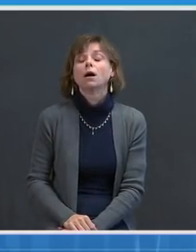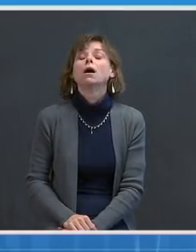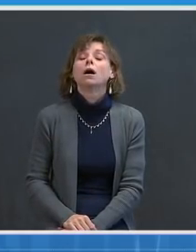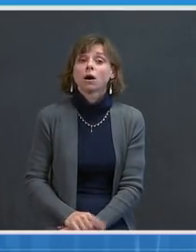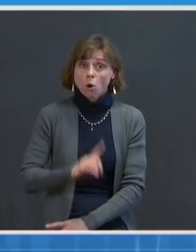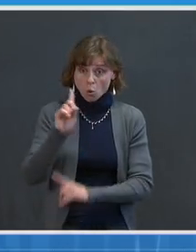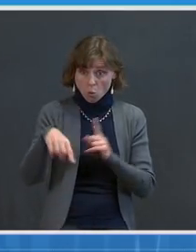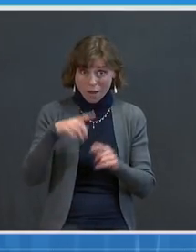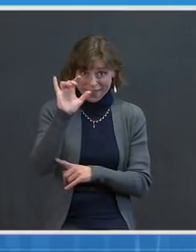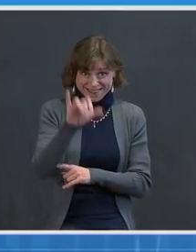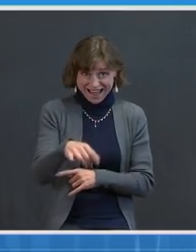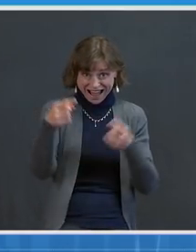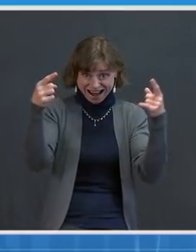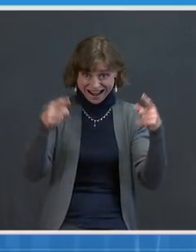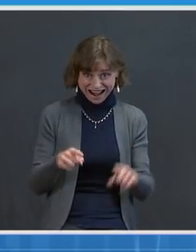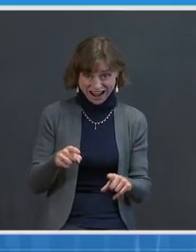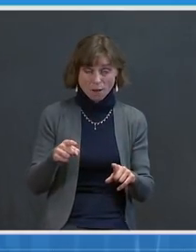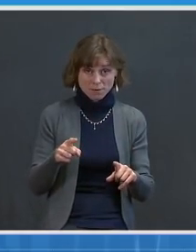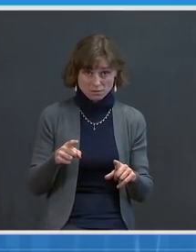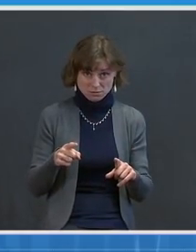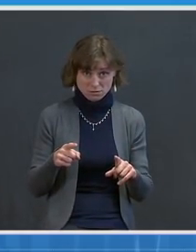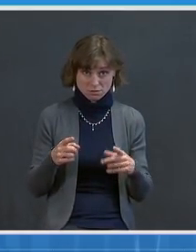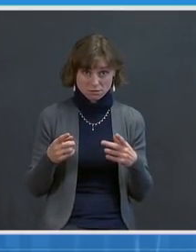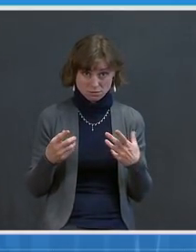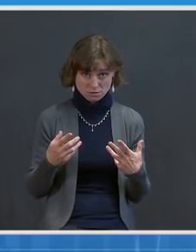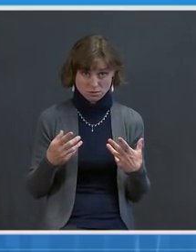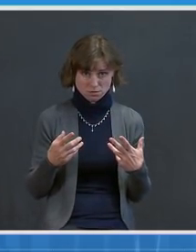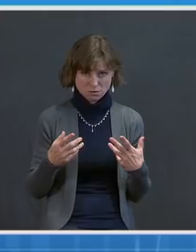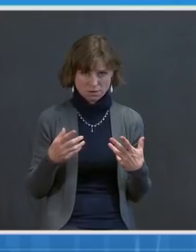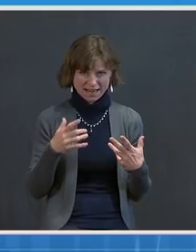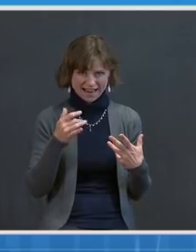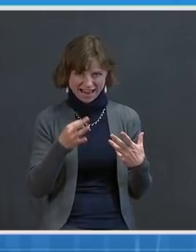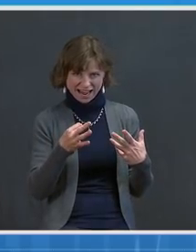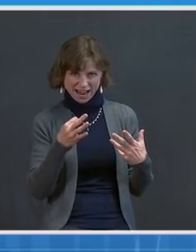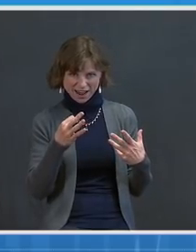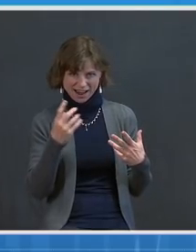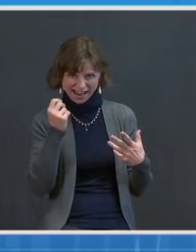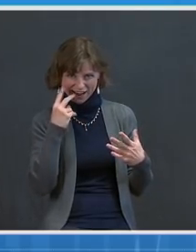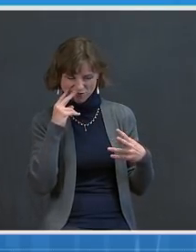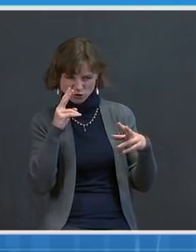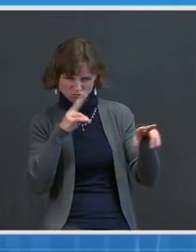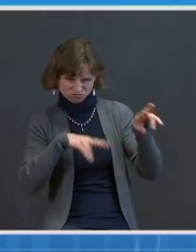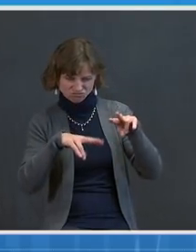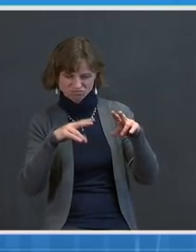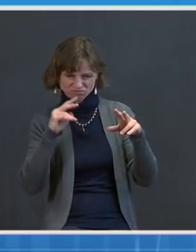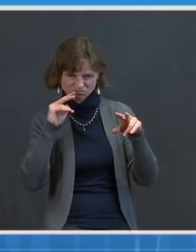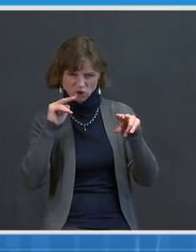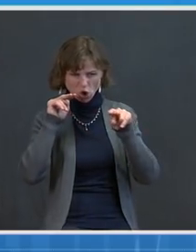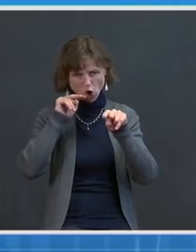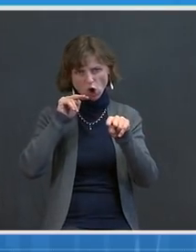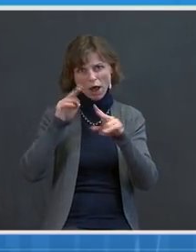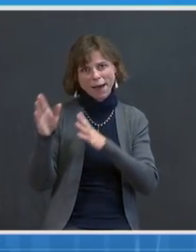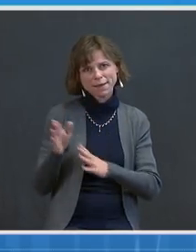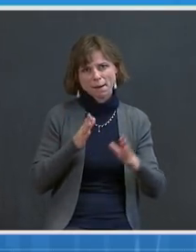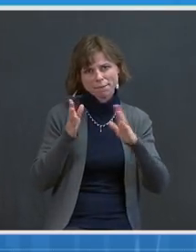if you look at the planned rollout of the vaccines, that we would hopefully get to that point somewhere